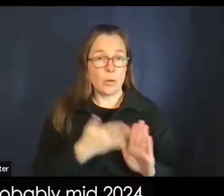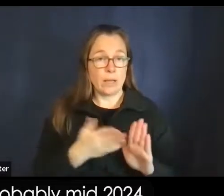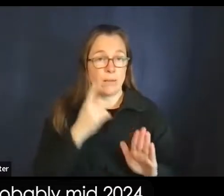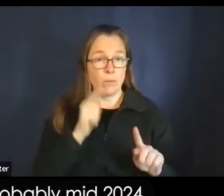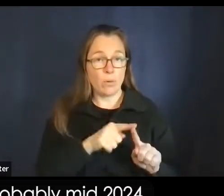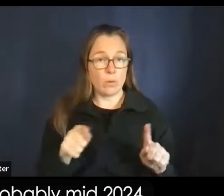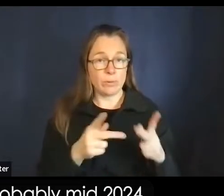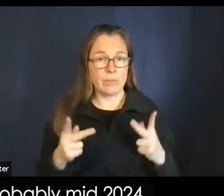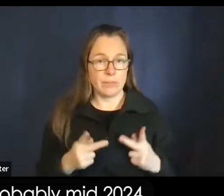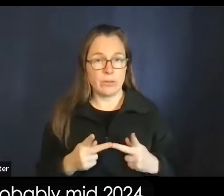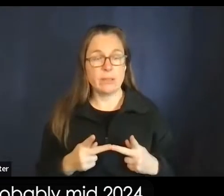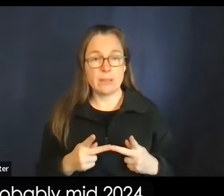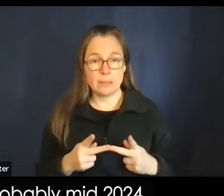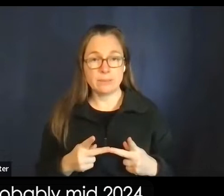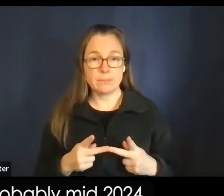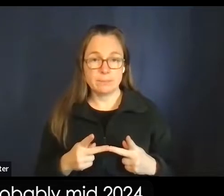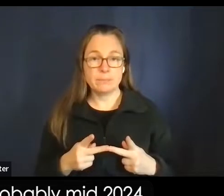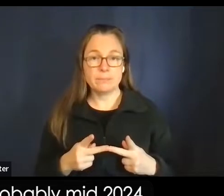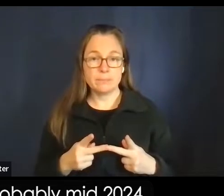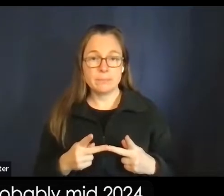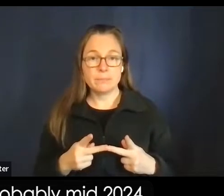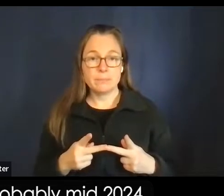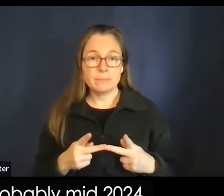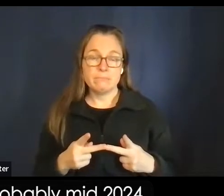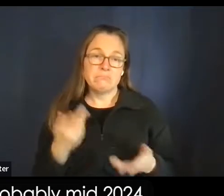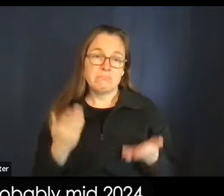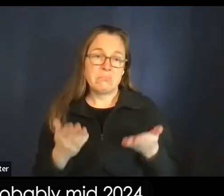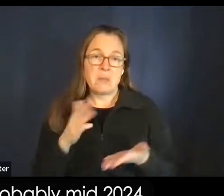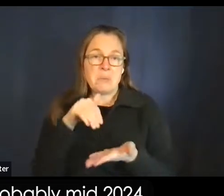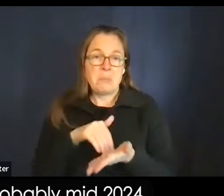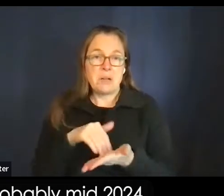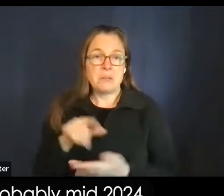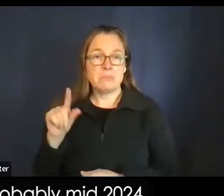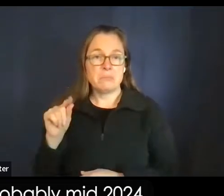so that you would see in probably mid 2024 having all of that ironed out as.